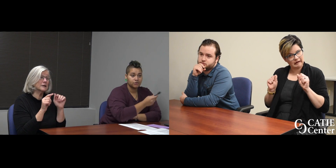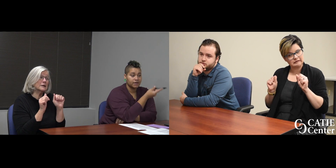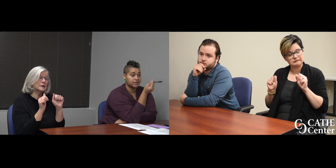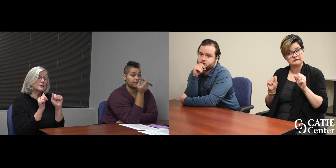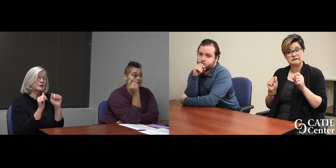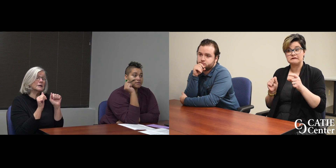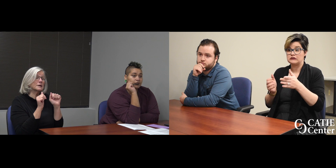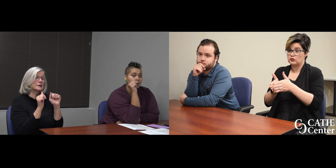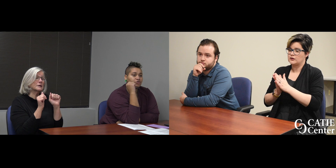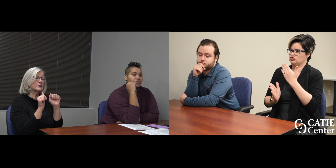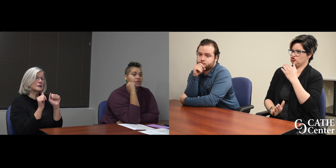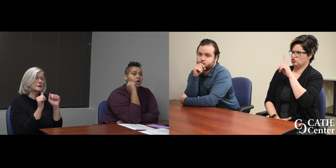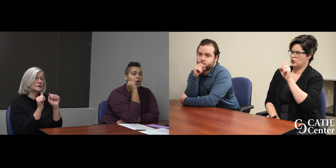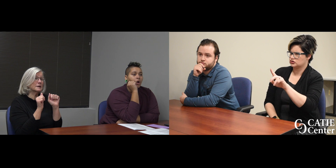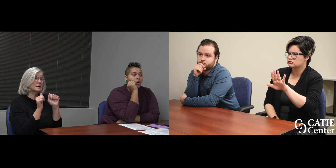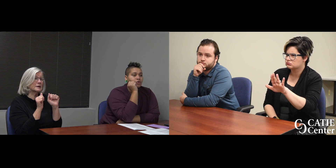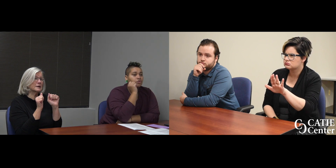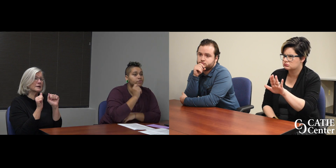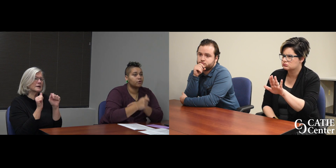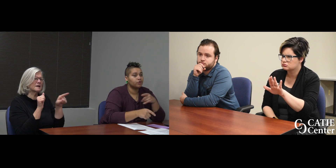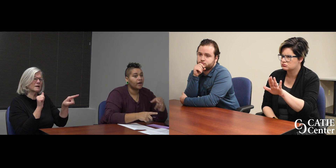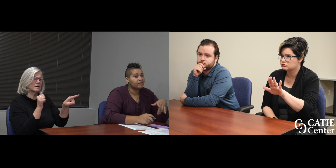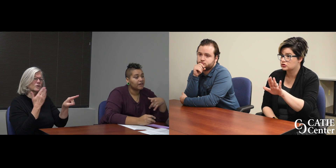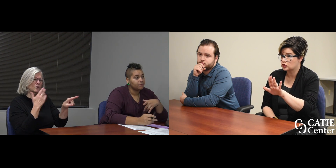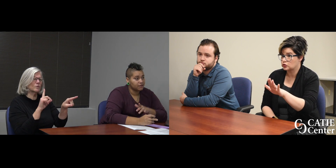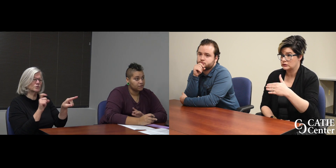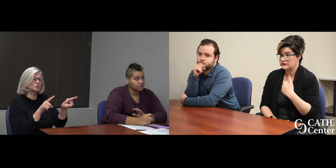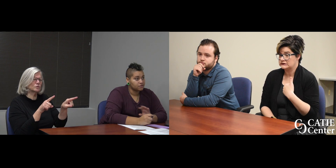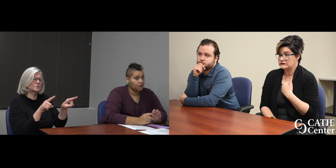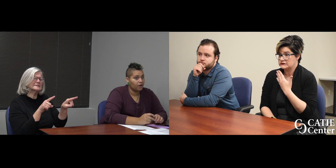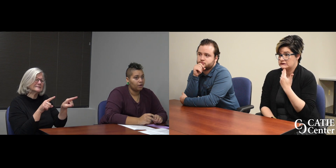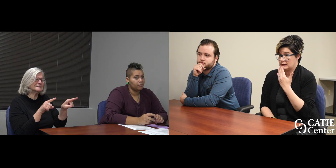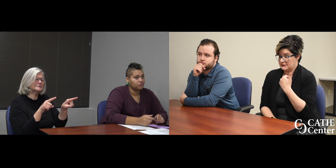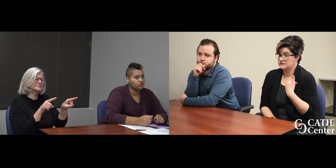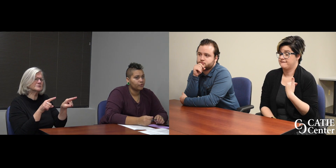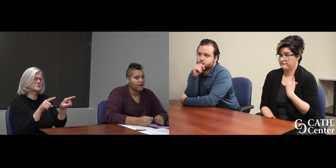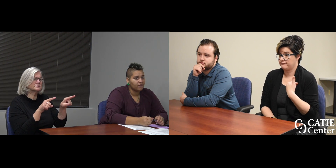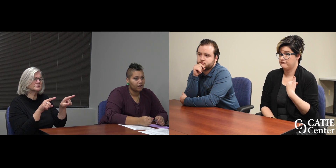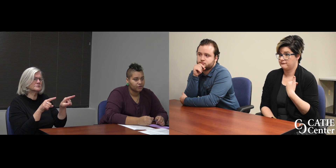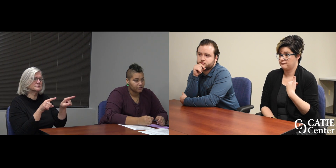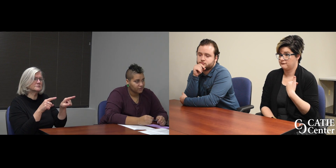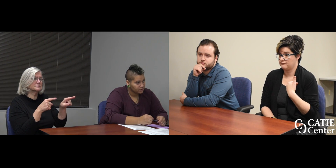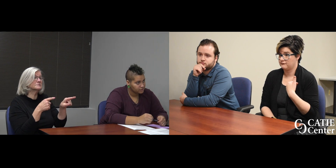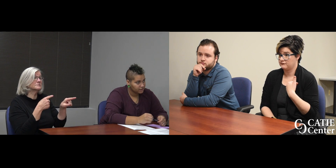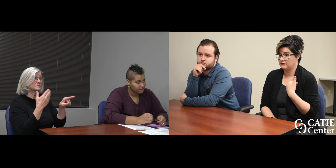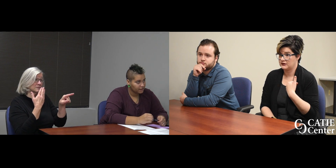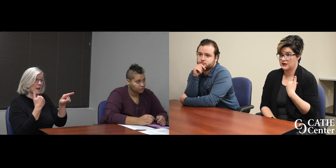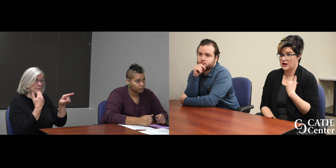Since you asked that, that's a good question. You have diabetes. Do you have other things like that